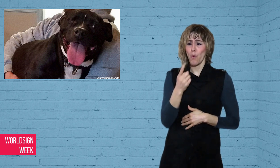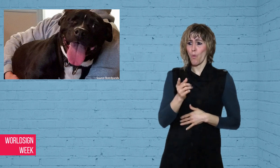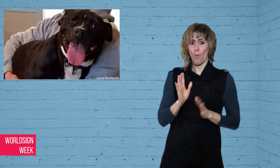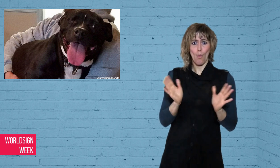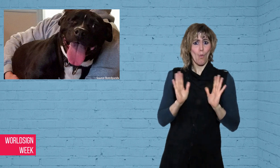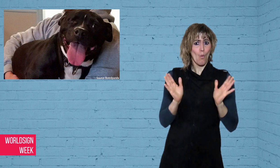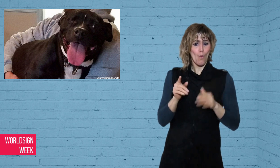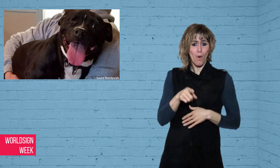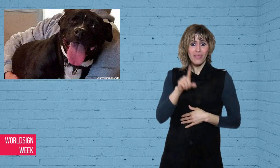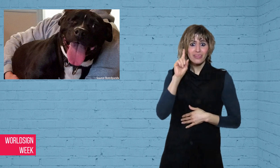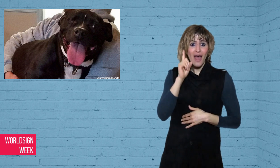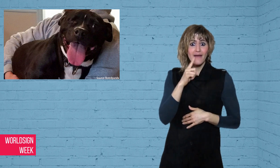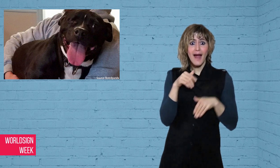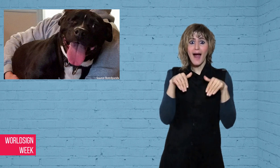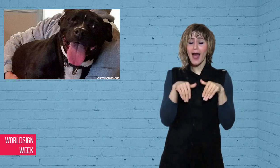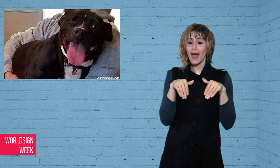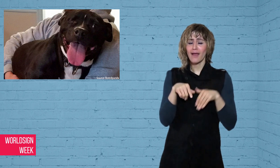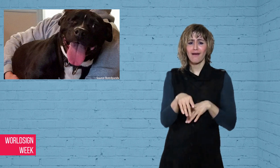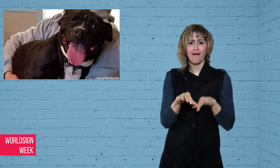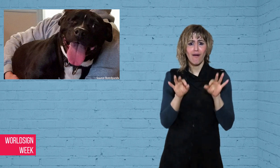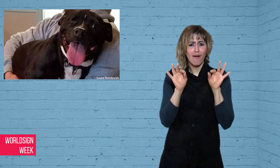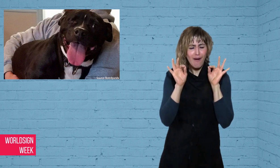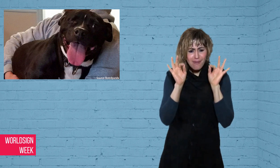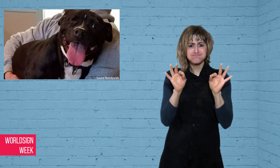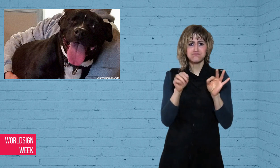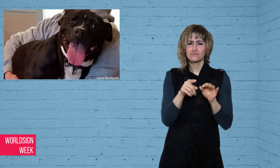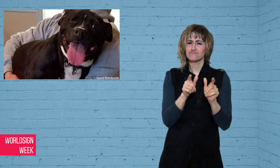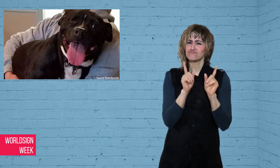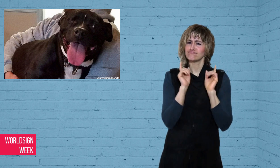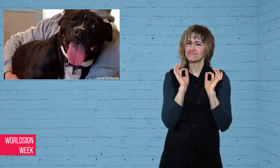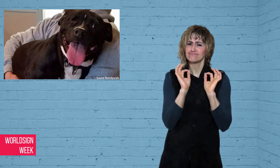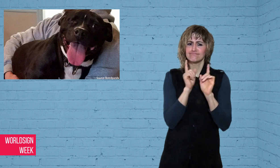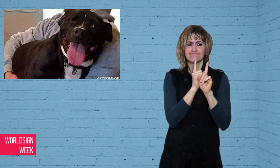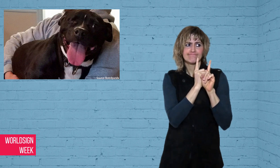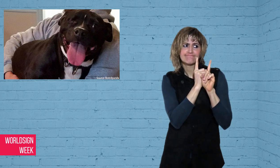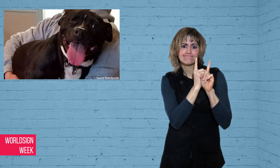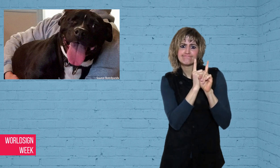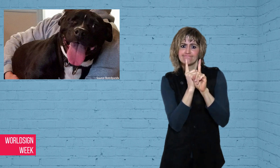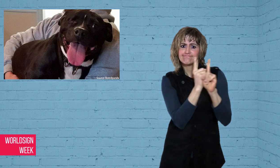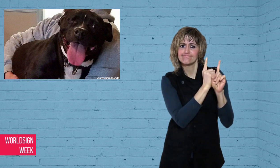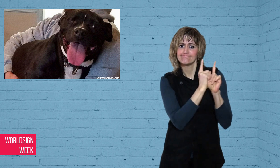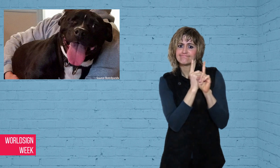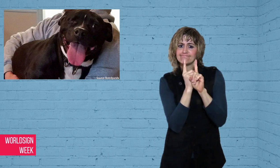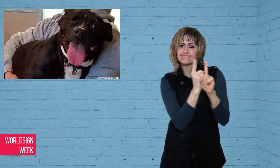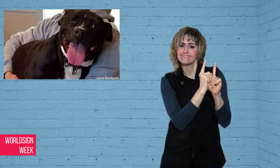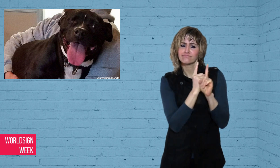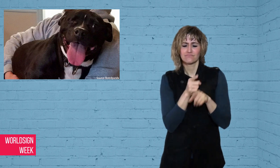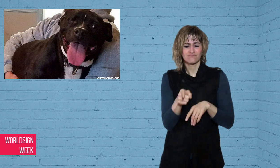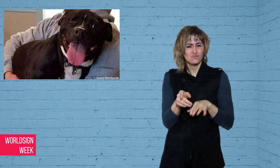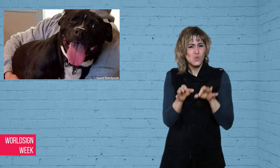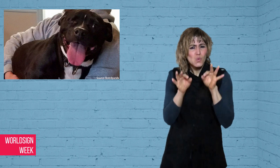loyal, well-behaved pets that bond well as